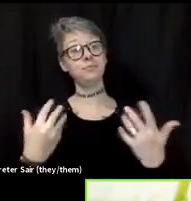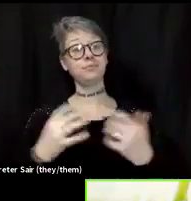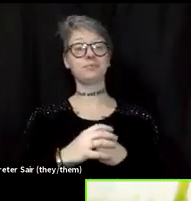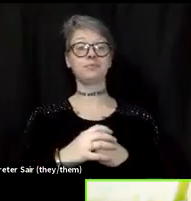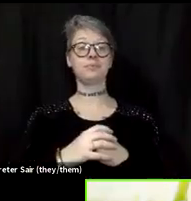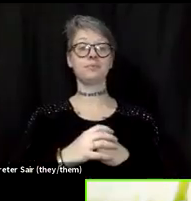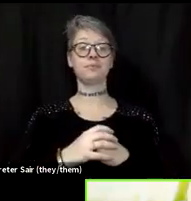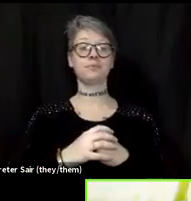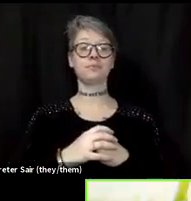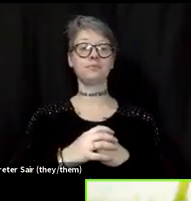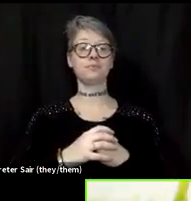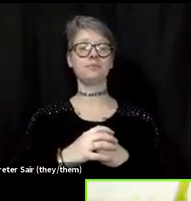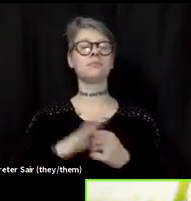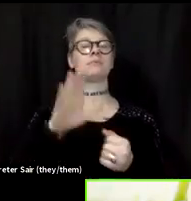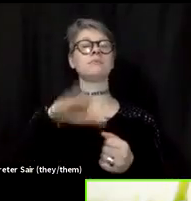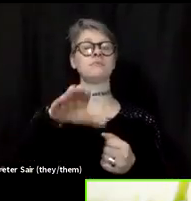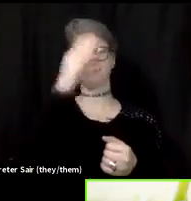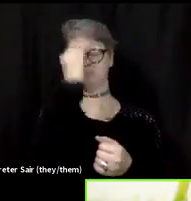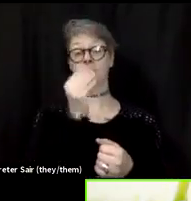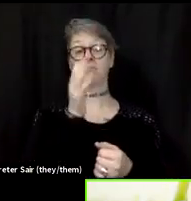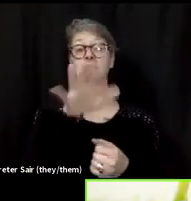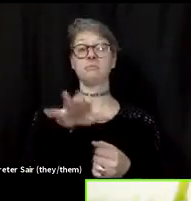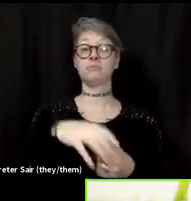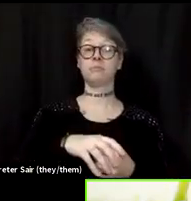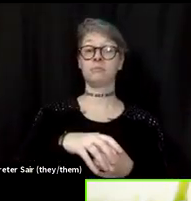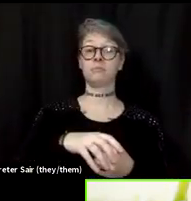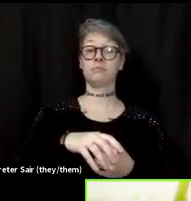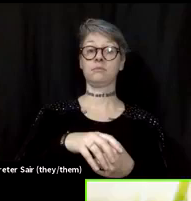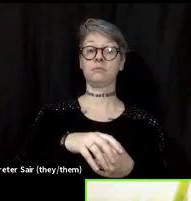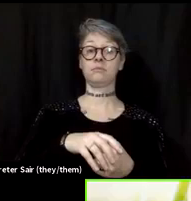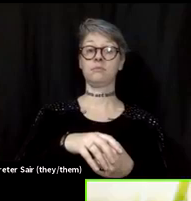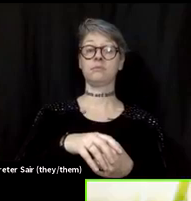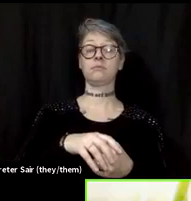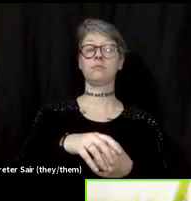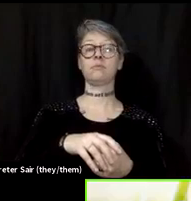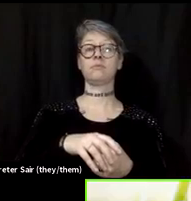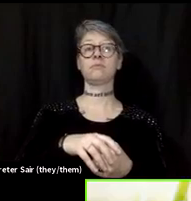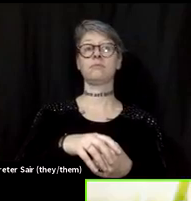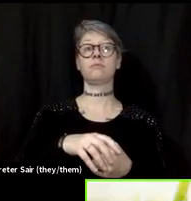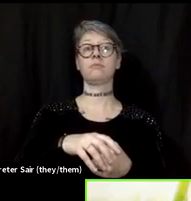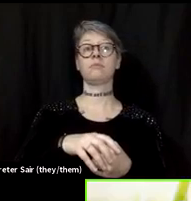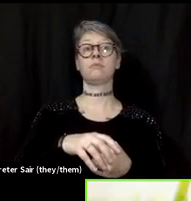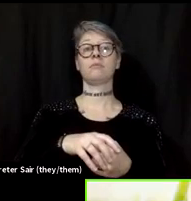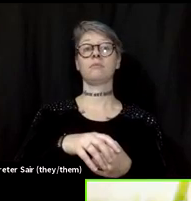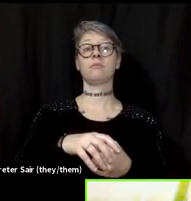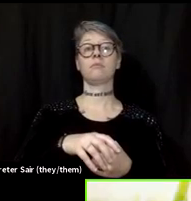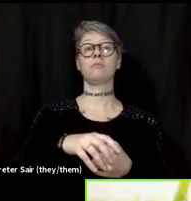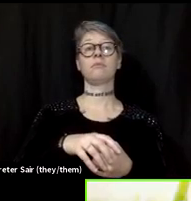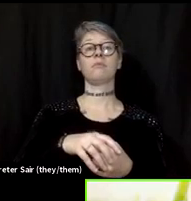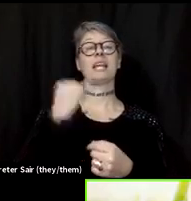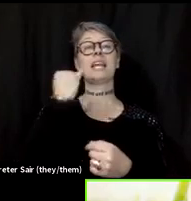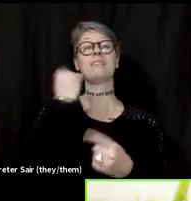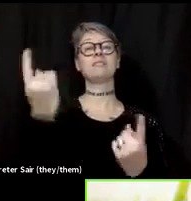But. t there is a lot of control t there is a lot of confusion when people say. say